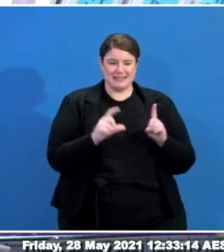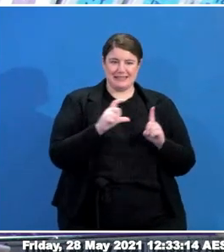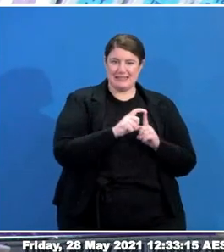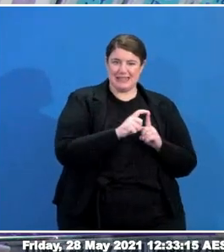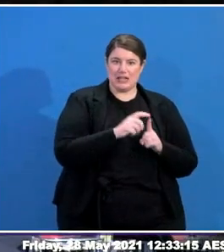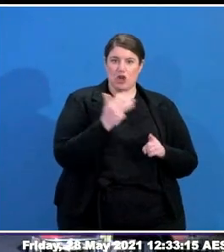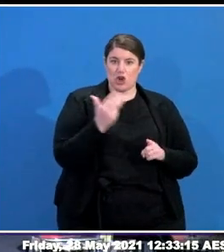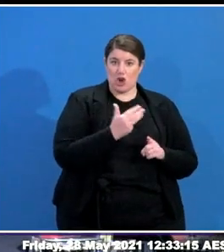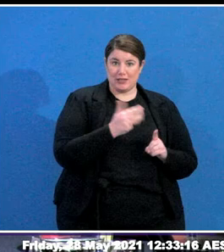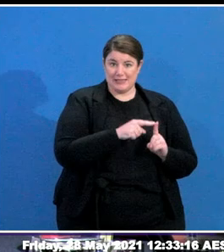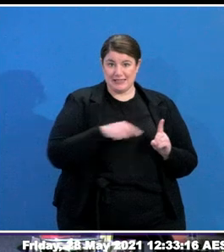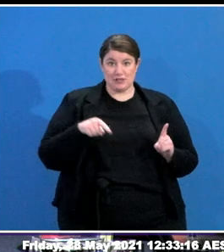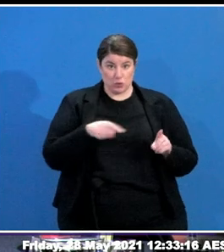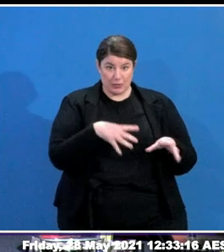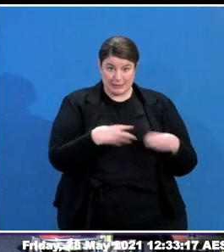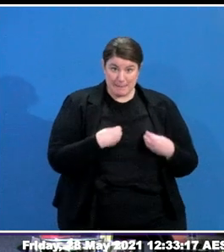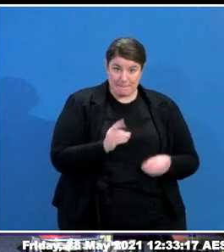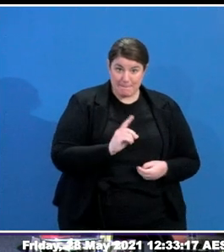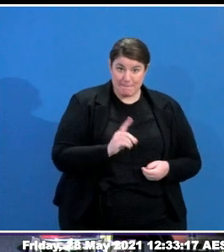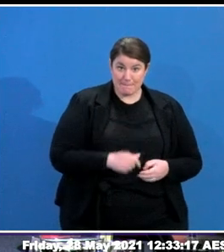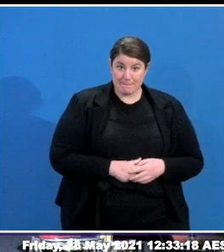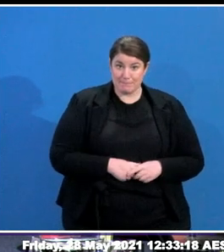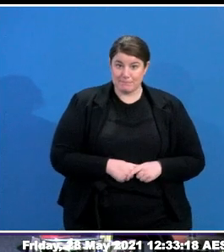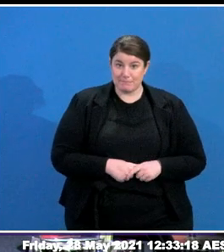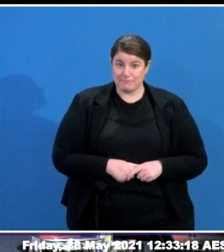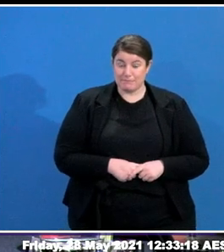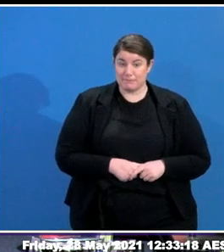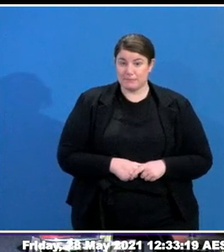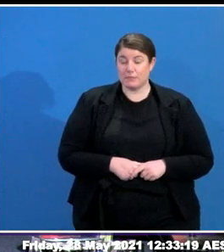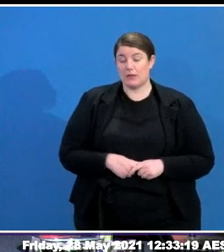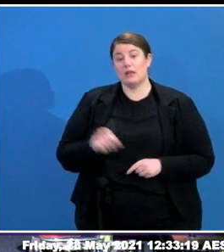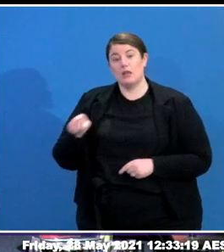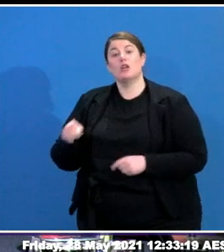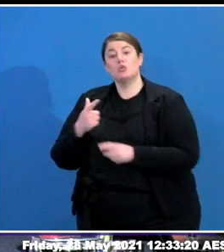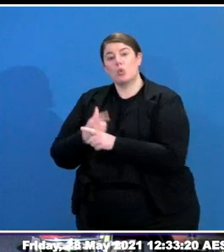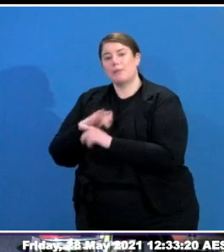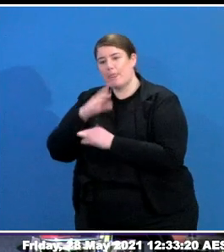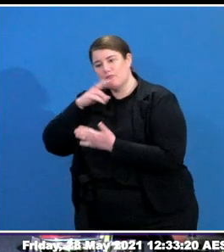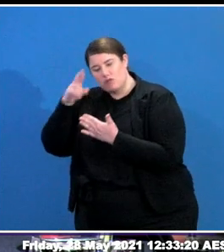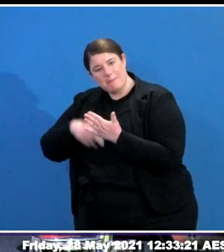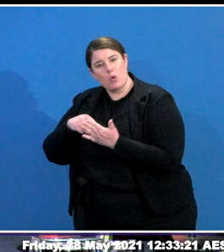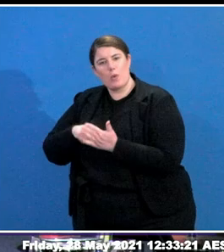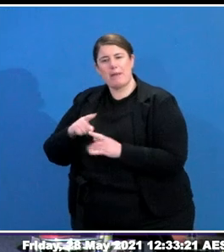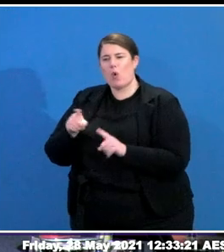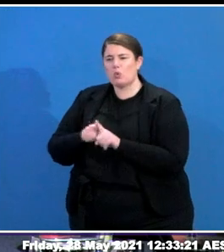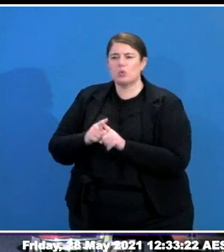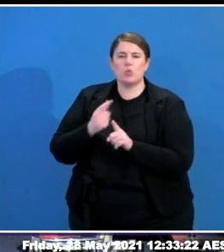Do you accept that? It may --- it relates to D --- the report, but they also could discuss other matters at that time.